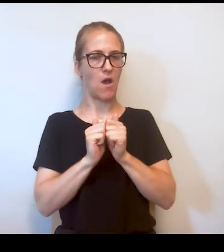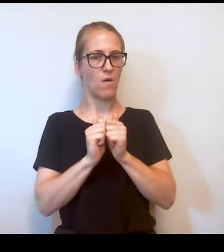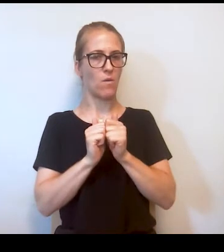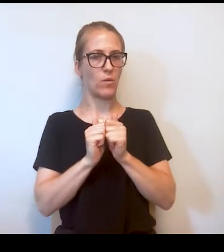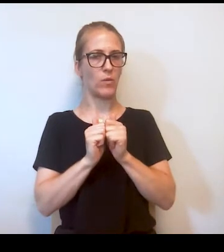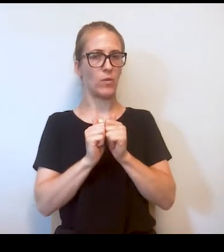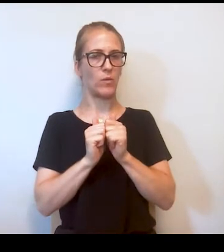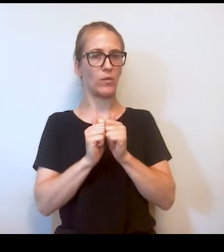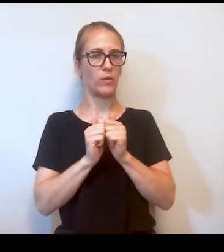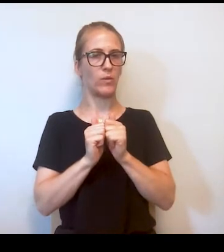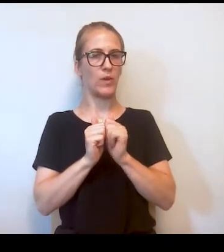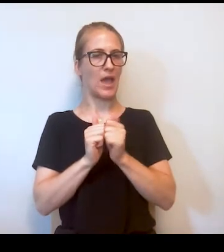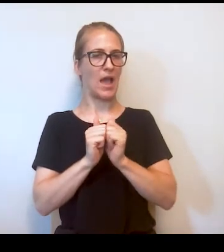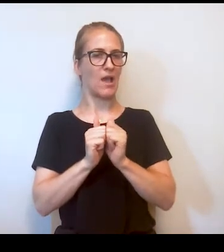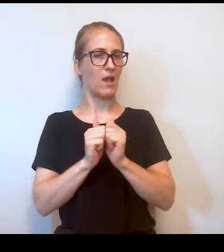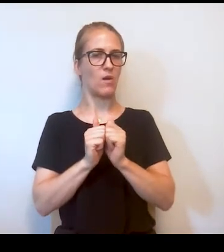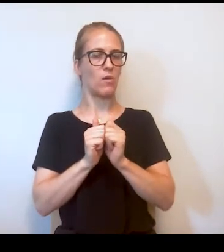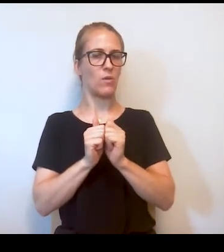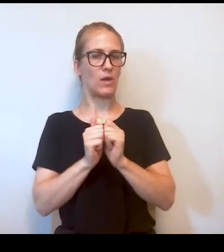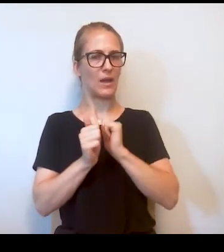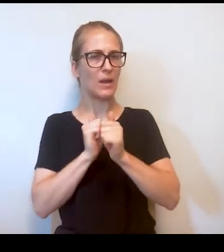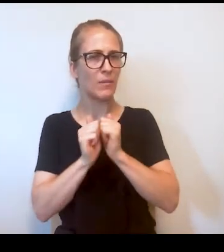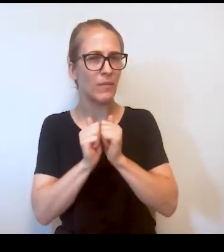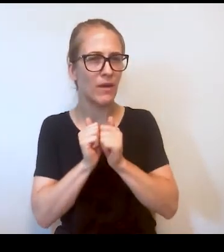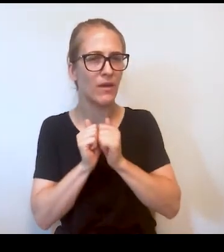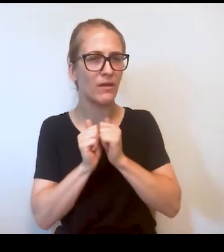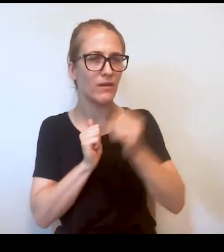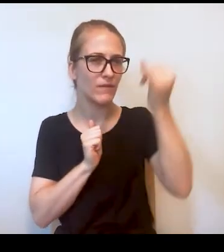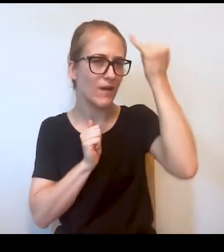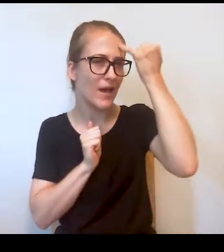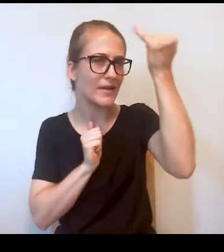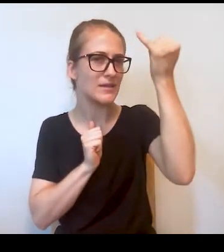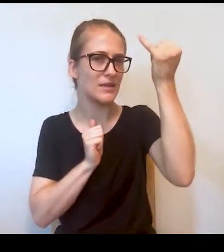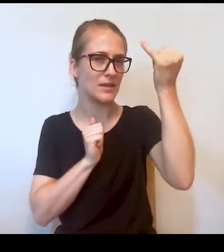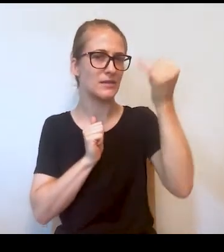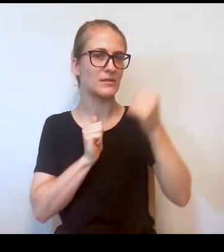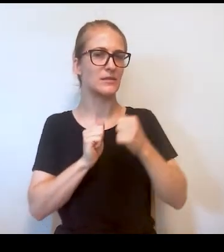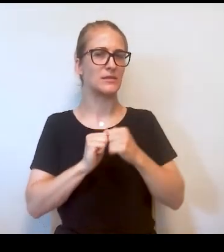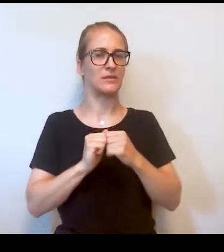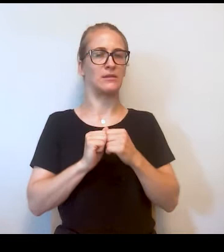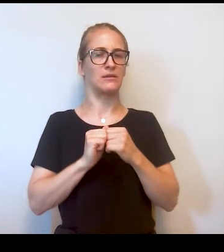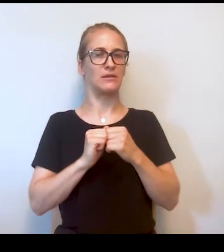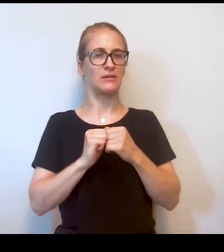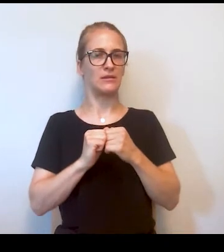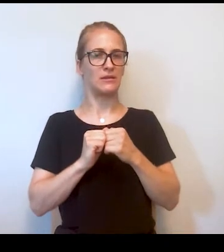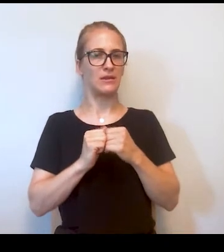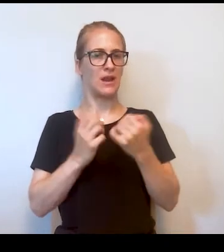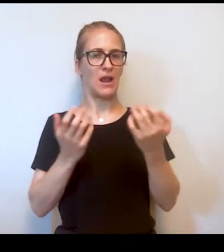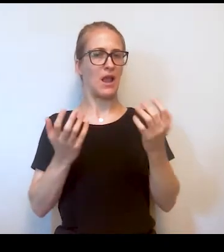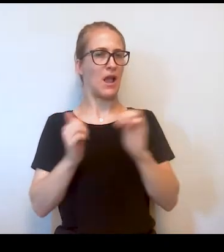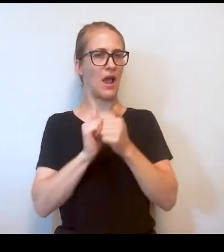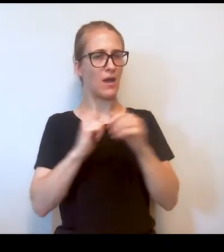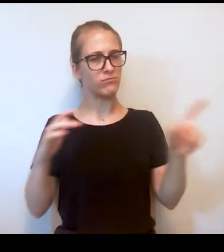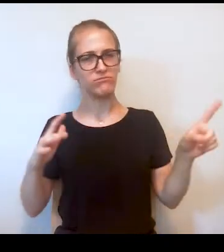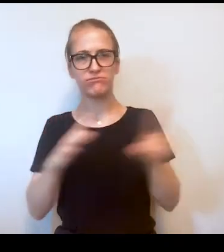how do these two competitive ideas... How do they come up against each other in daily life